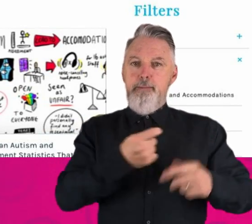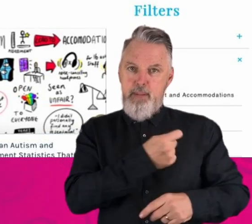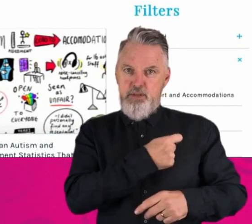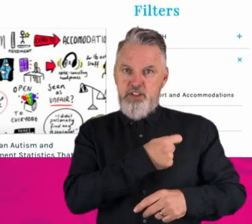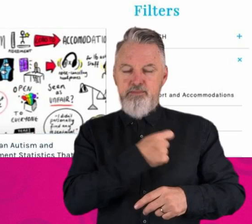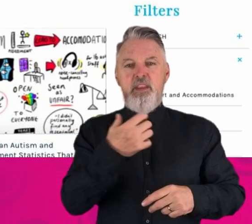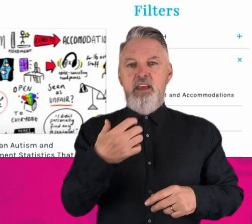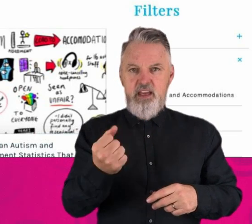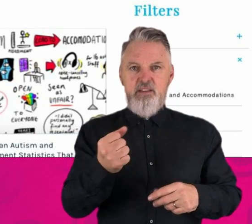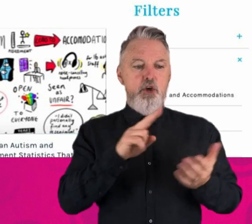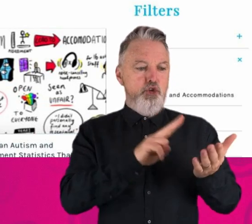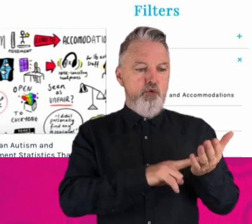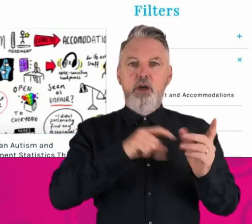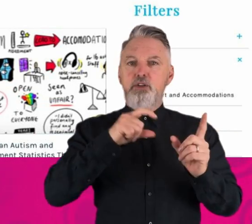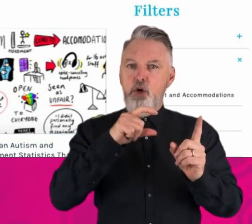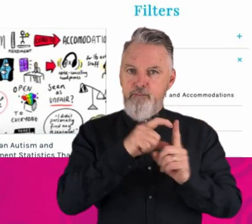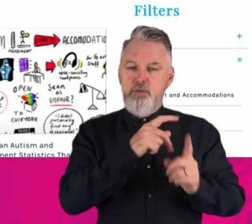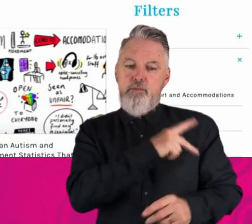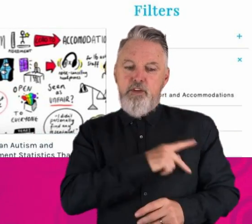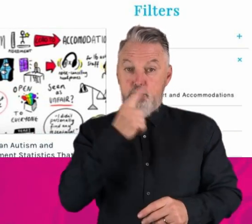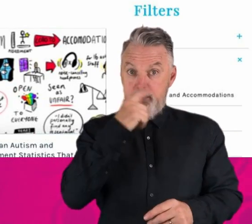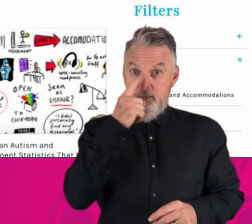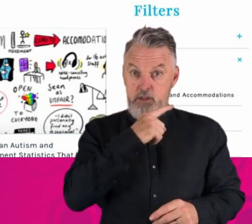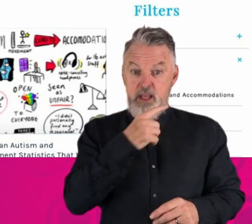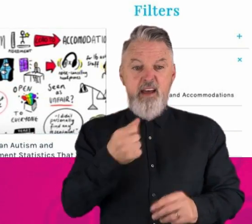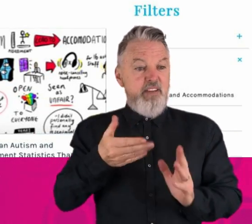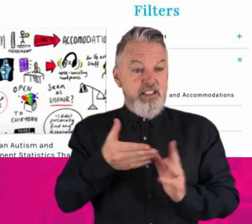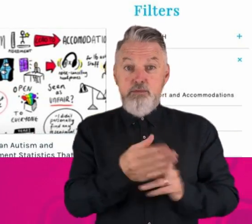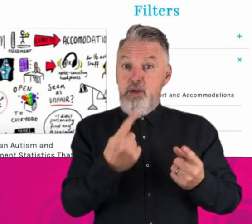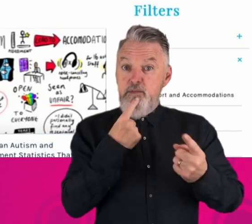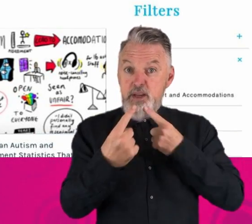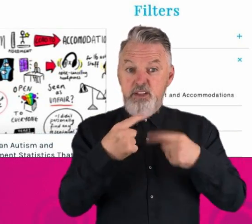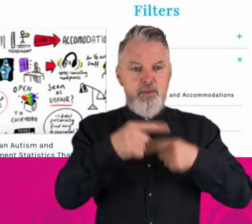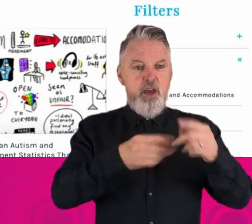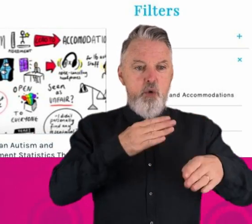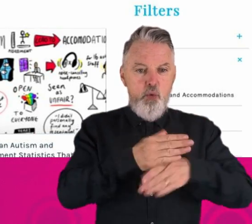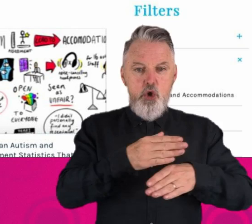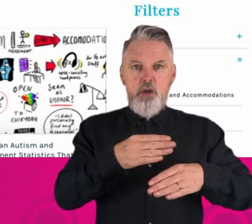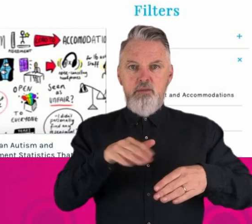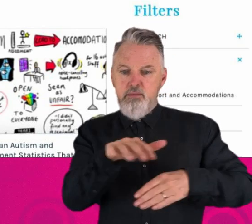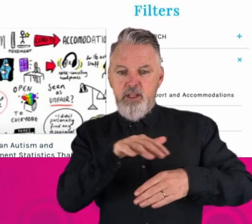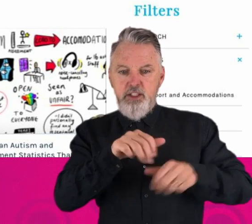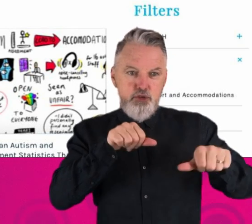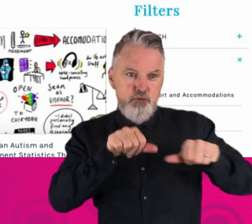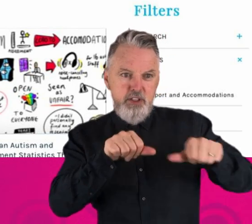of neurodiverse professionals with accessible information about workplace strategies and incentives to thrive in the workplace,